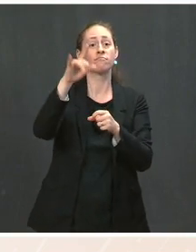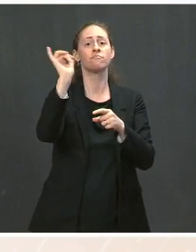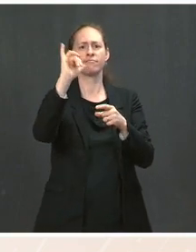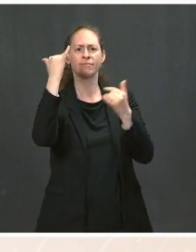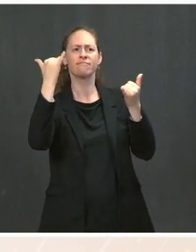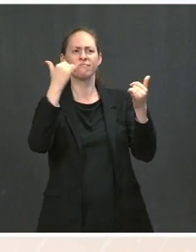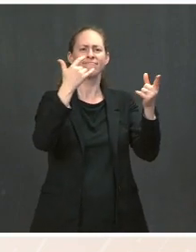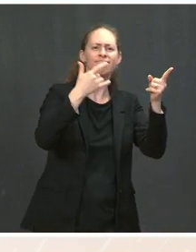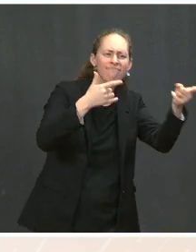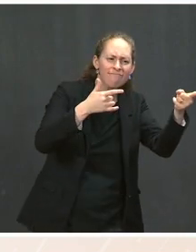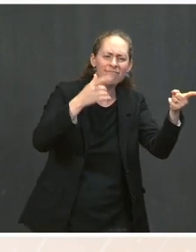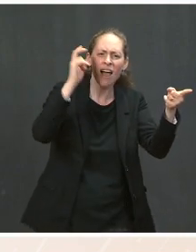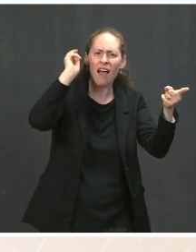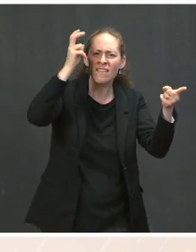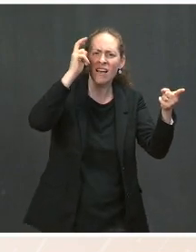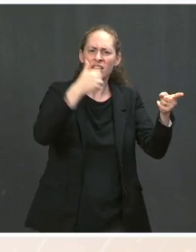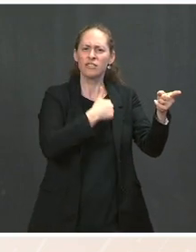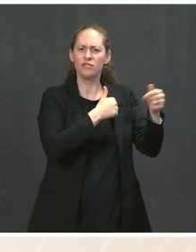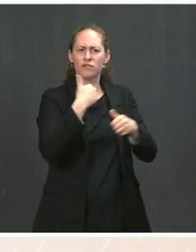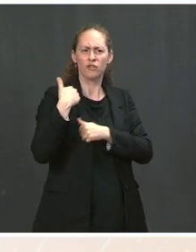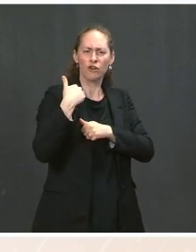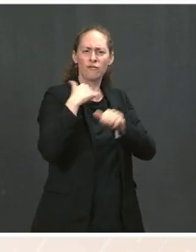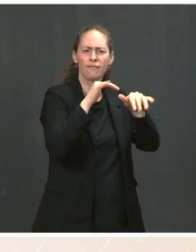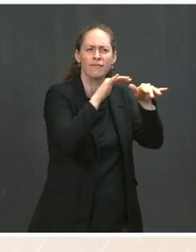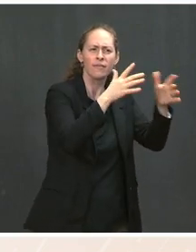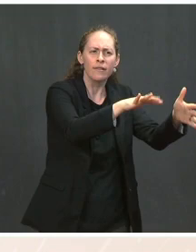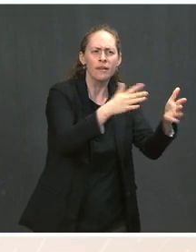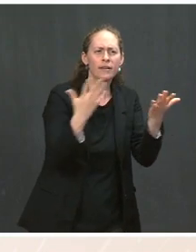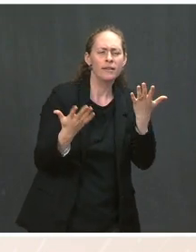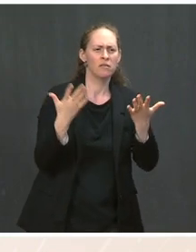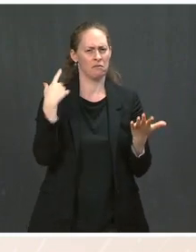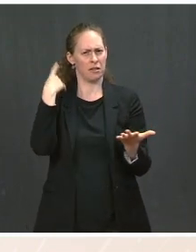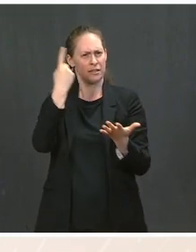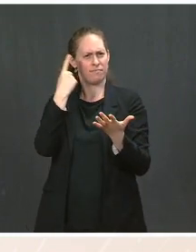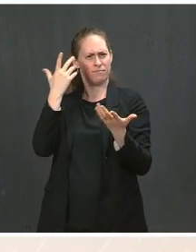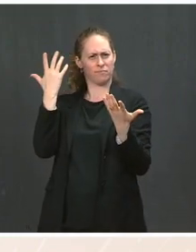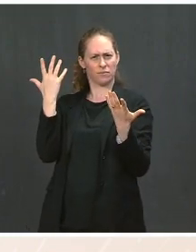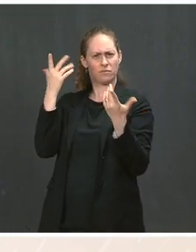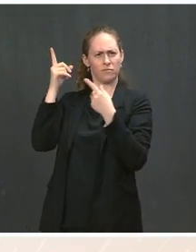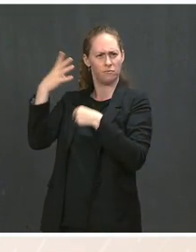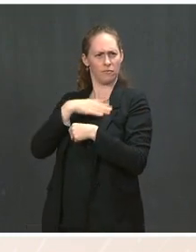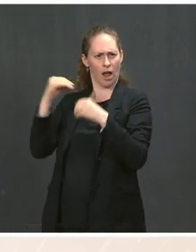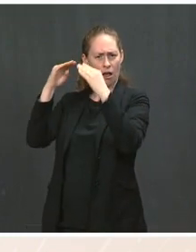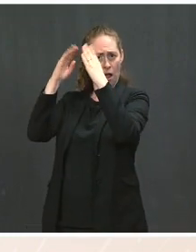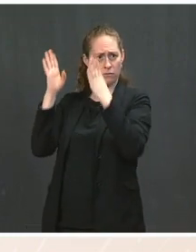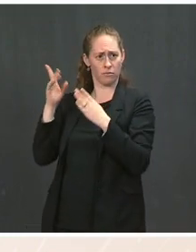placed bounties on American troops? Ms. Psaki: Well, I would say, first, that we felt